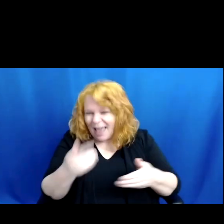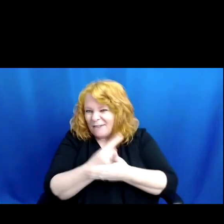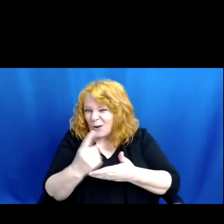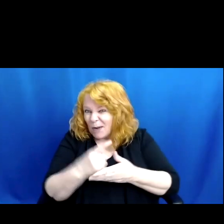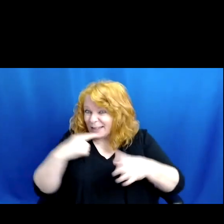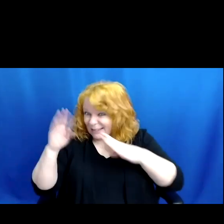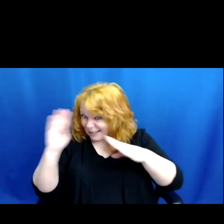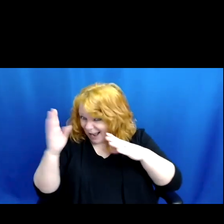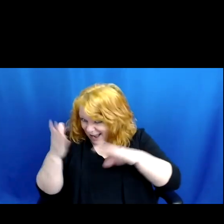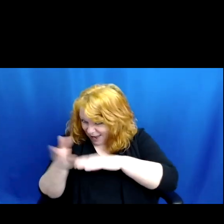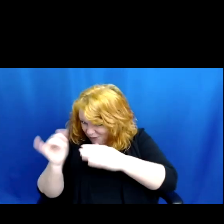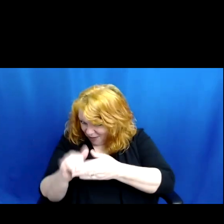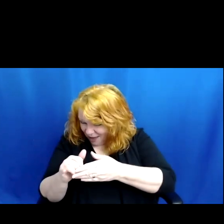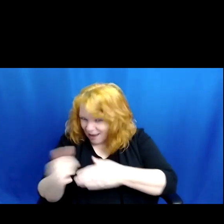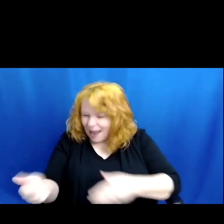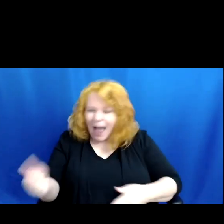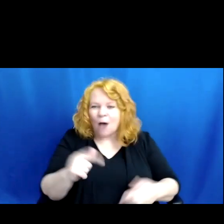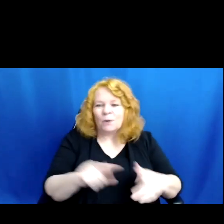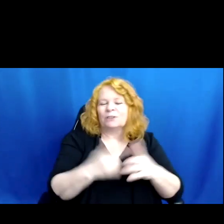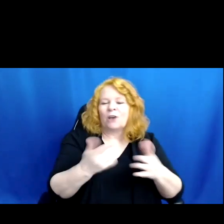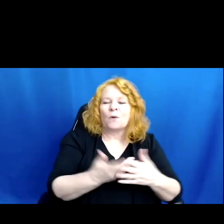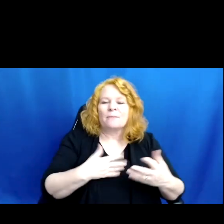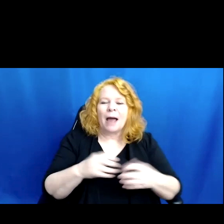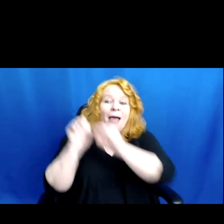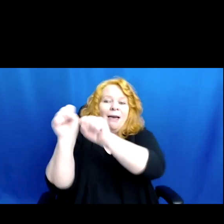I will start with my big pom poms which I am going to show you in a minute.